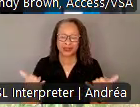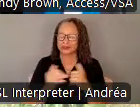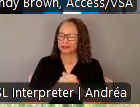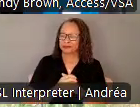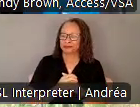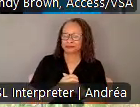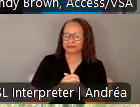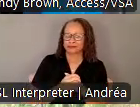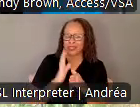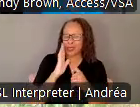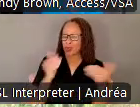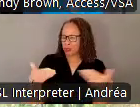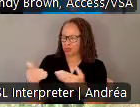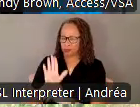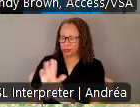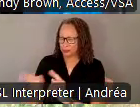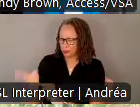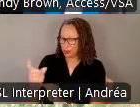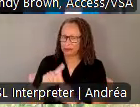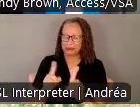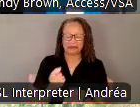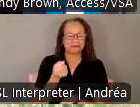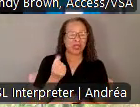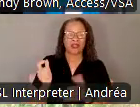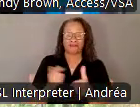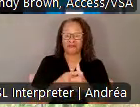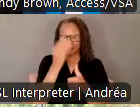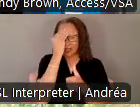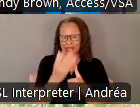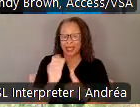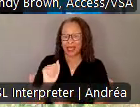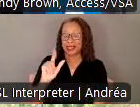They'll introduce themselves in a minute, but I wanted to let you know that we have Aliza Greenberg